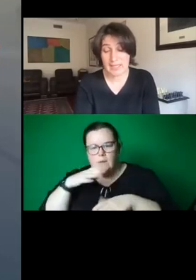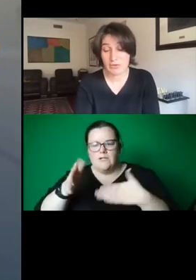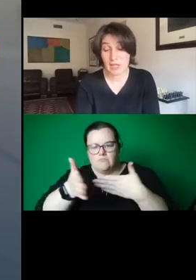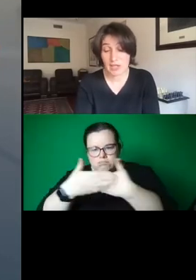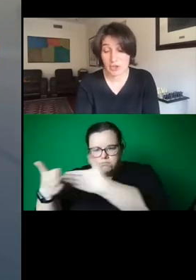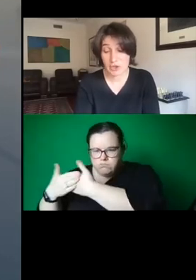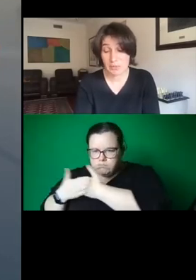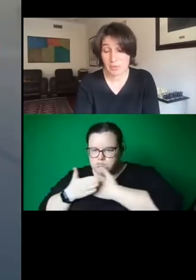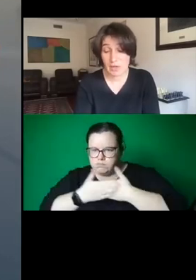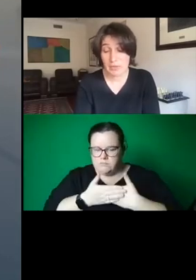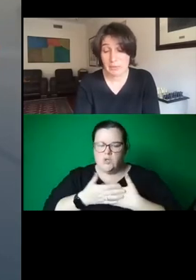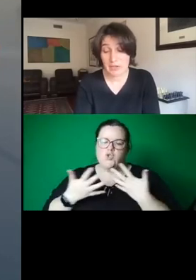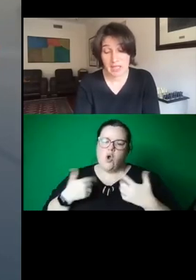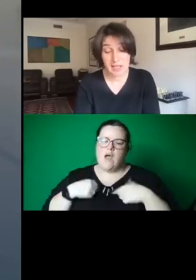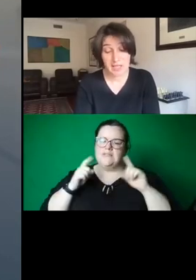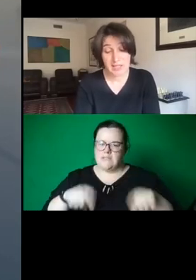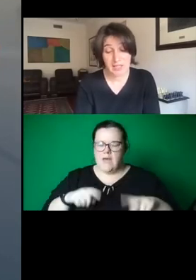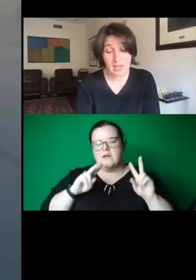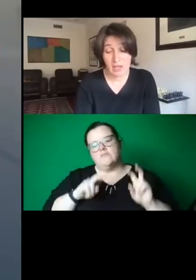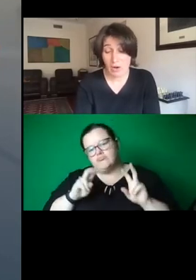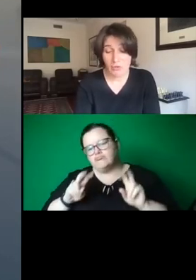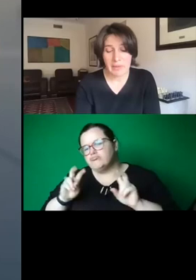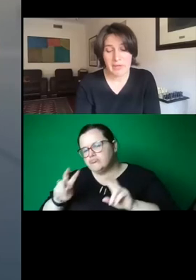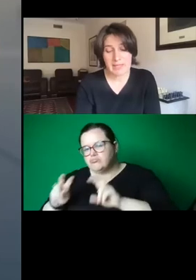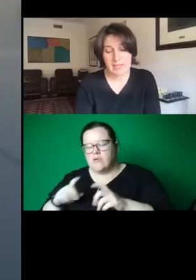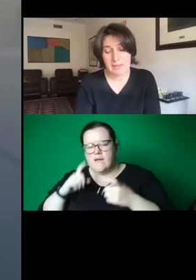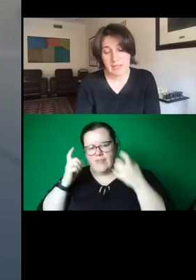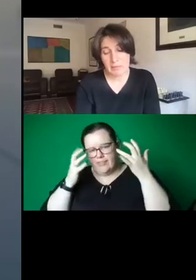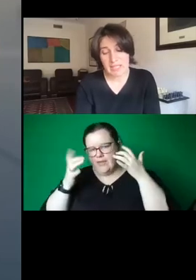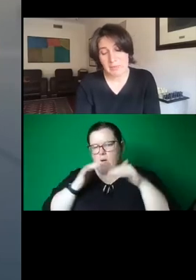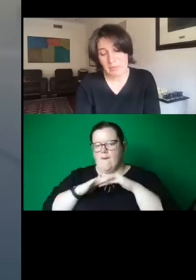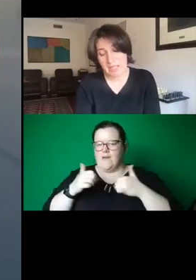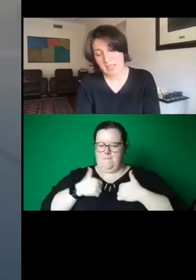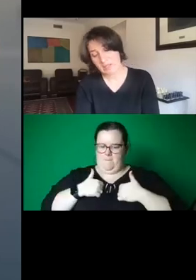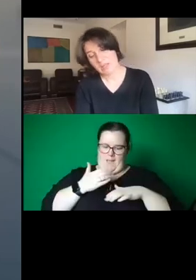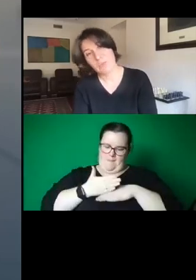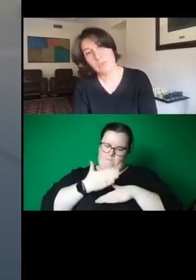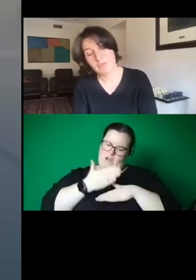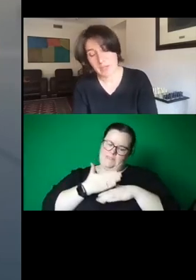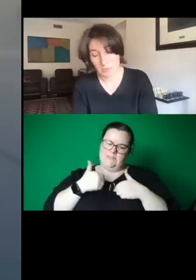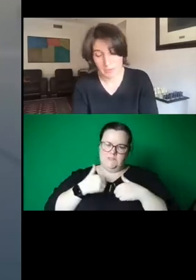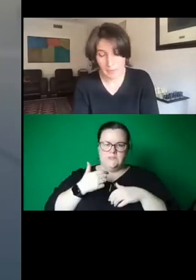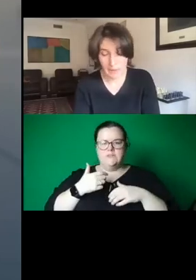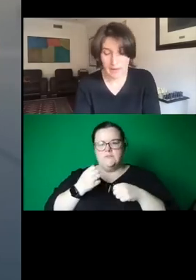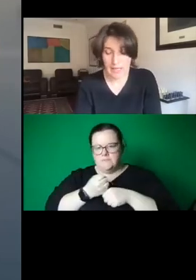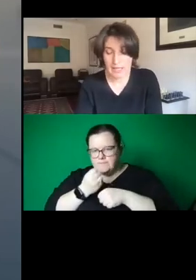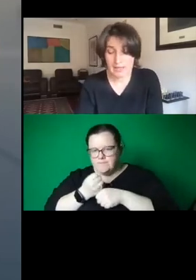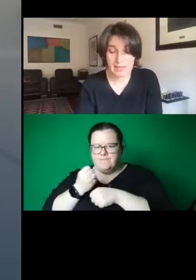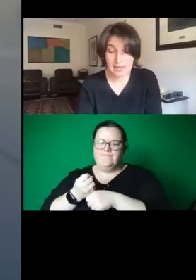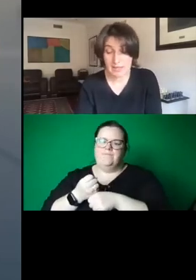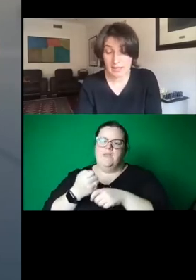relationship with the materiality of my practice by experimenting with film in this instance in